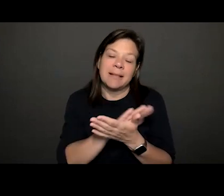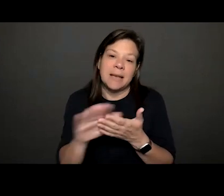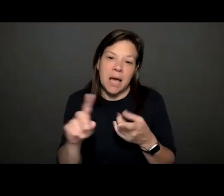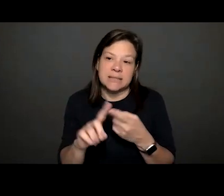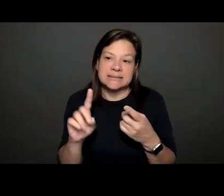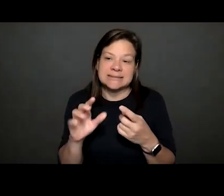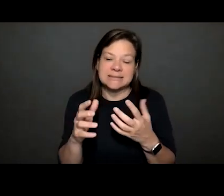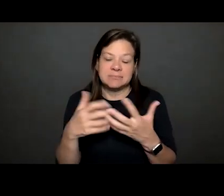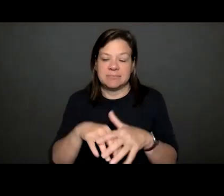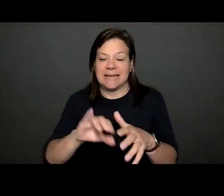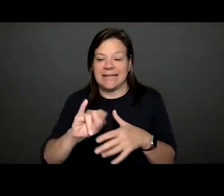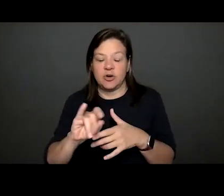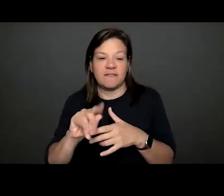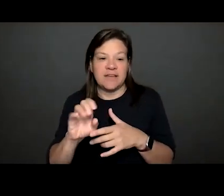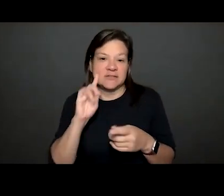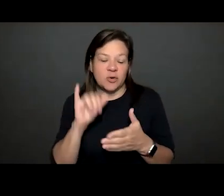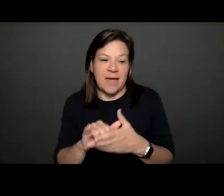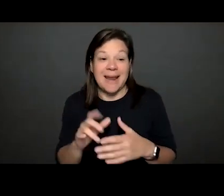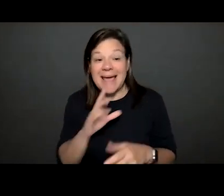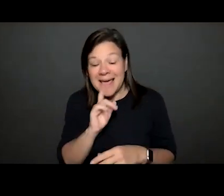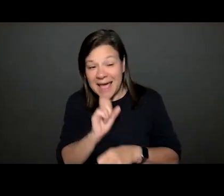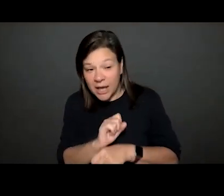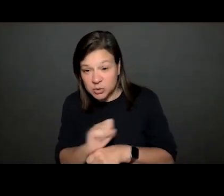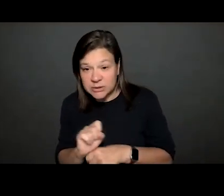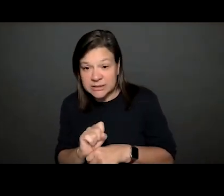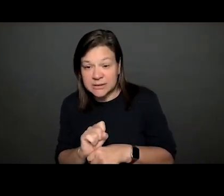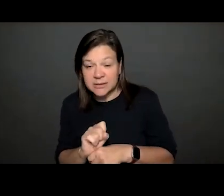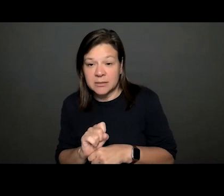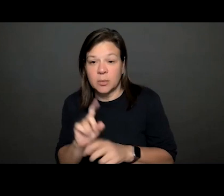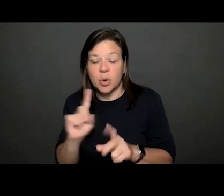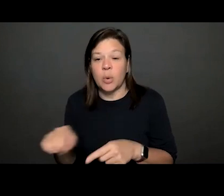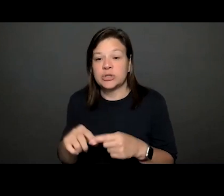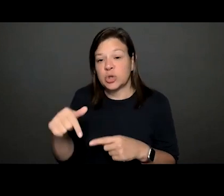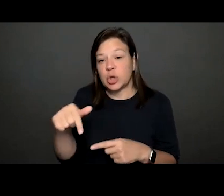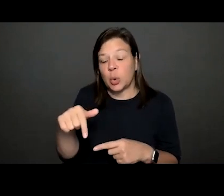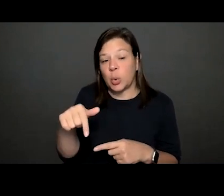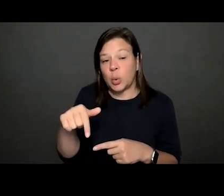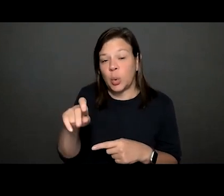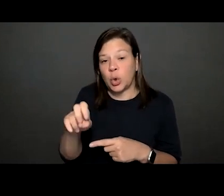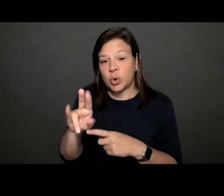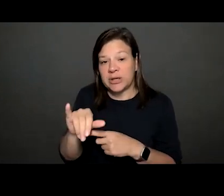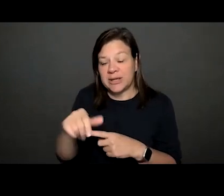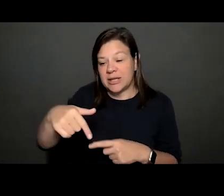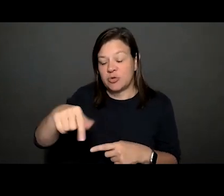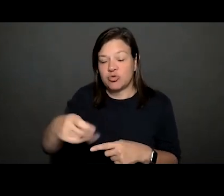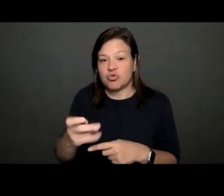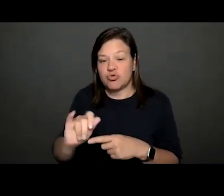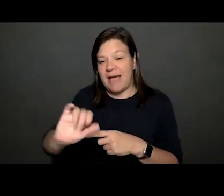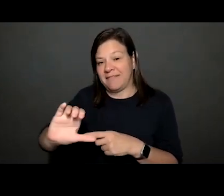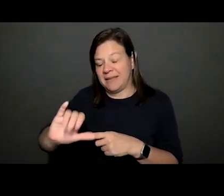AND WE WILL GO OVER TO OUR QUERY HERE IN GRAPHQL AND COPY--